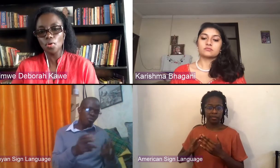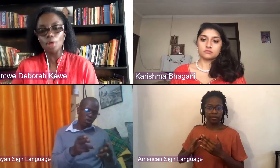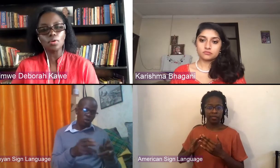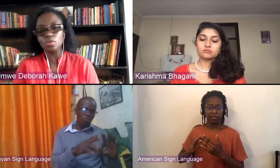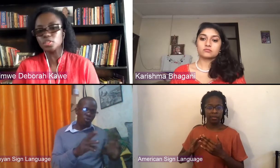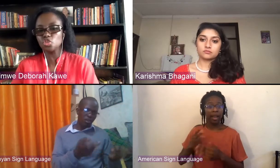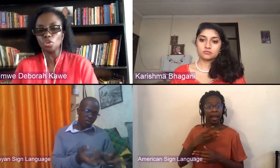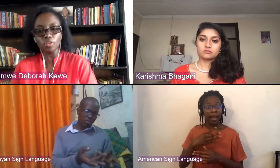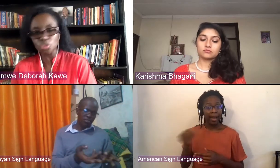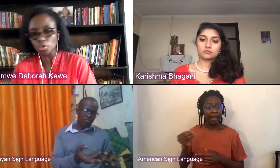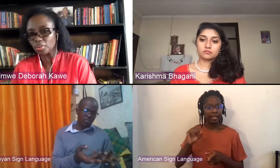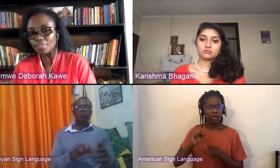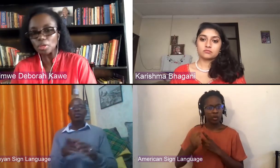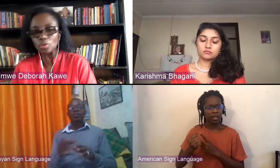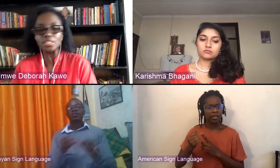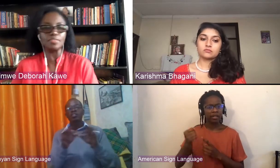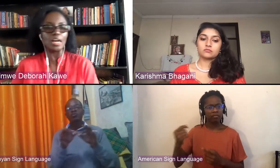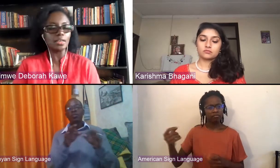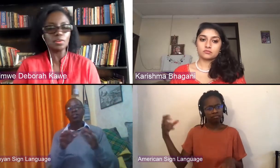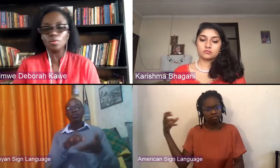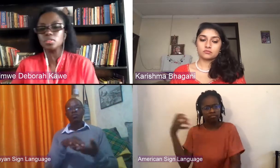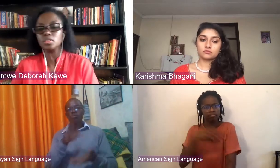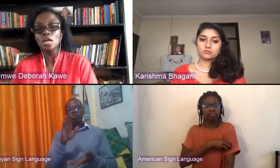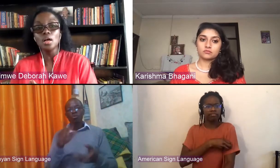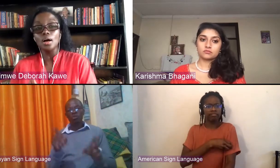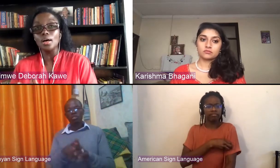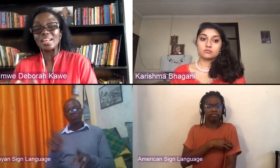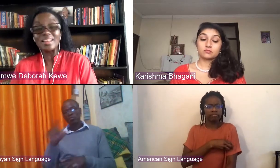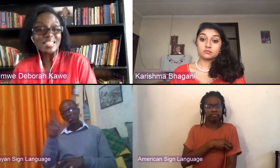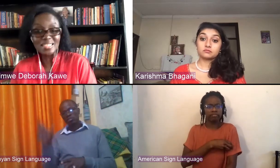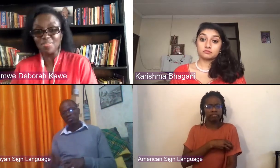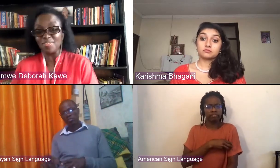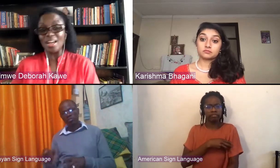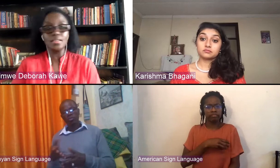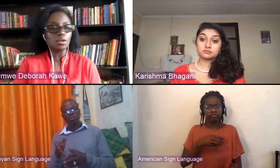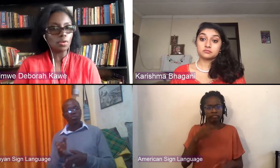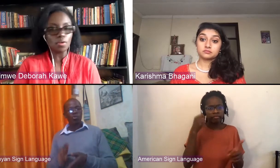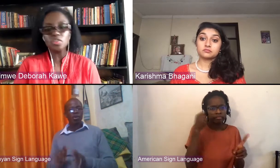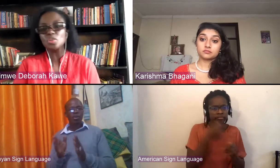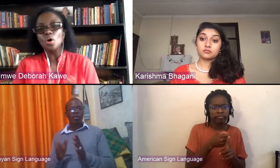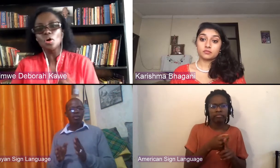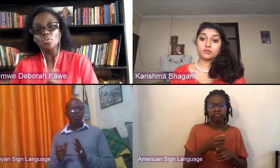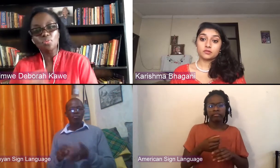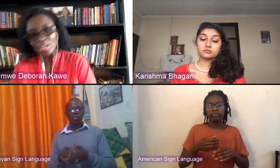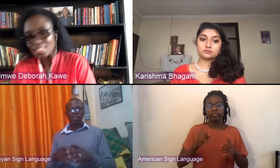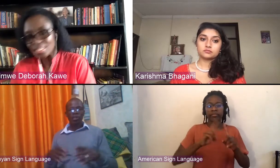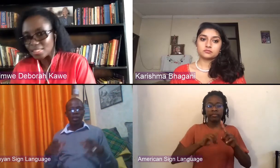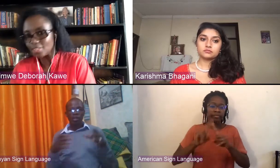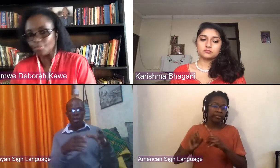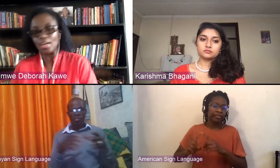across geographical divide, across class divide across race divide